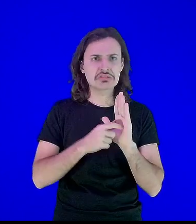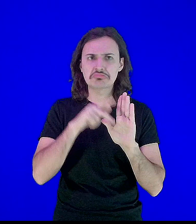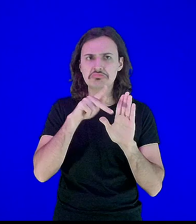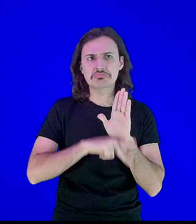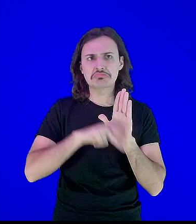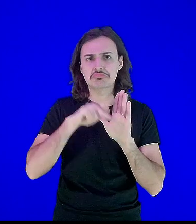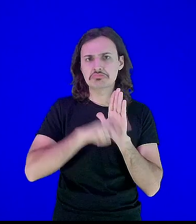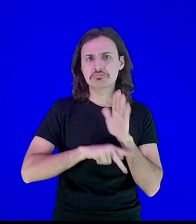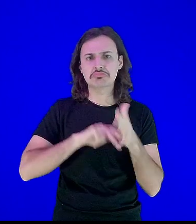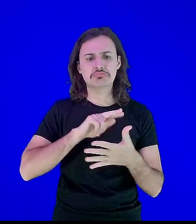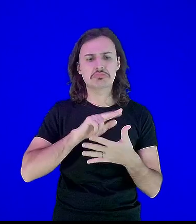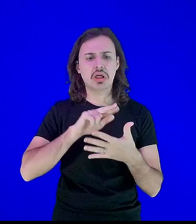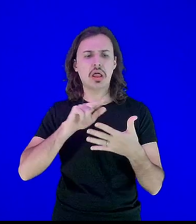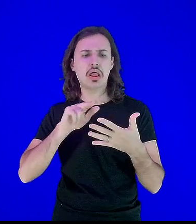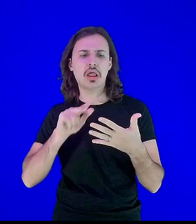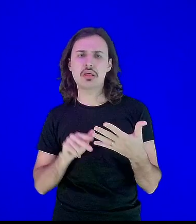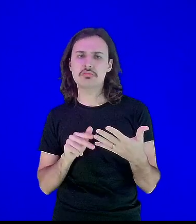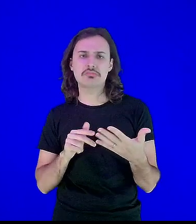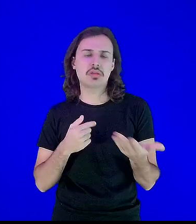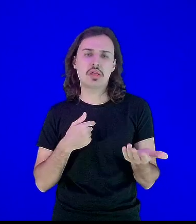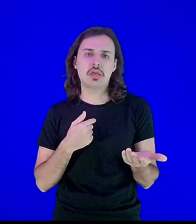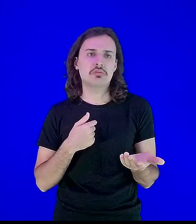have any idea that is out there